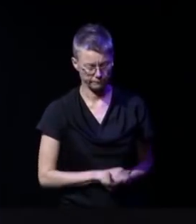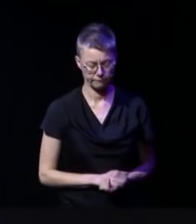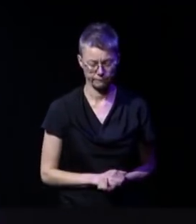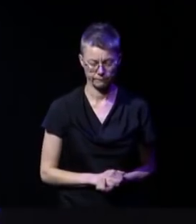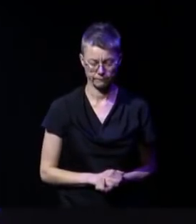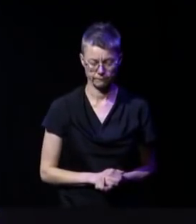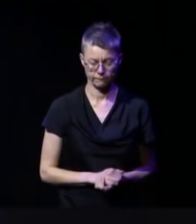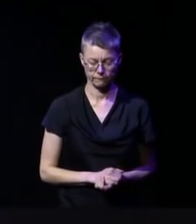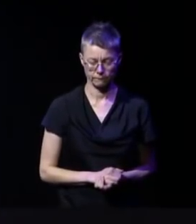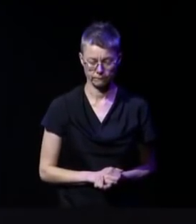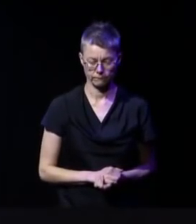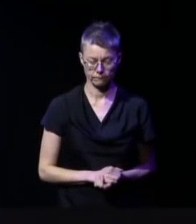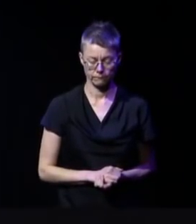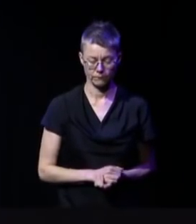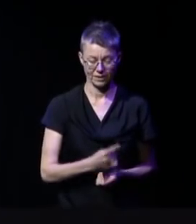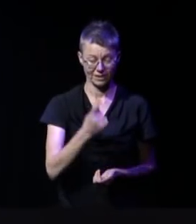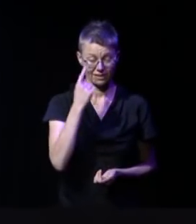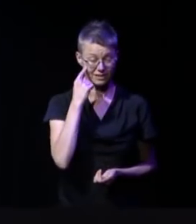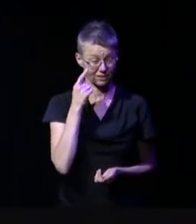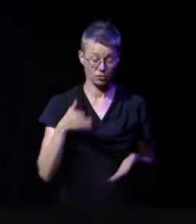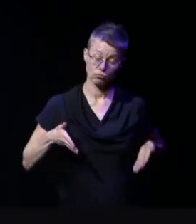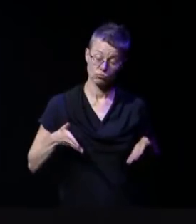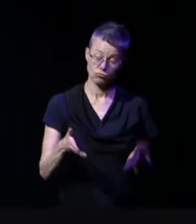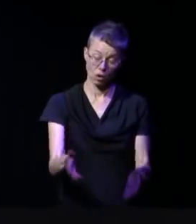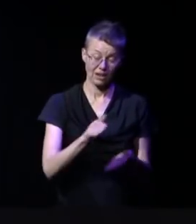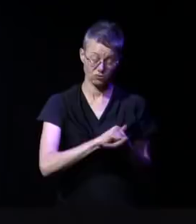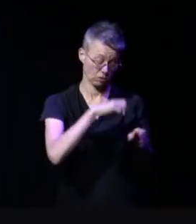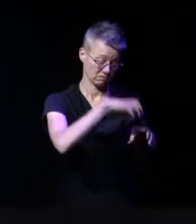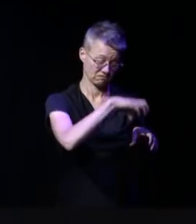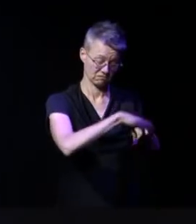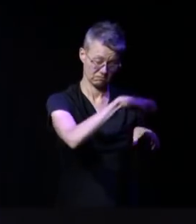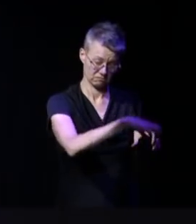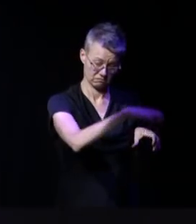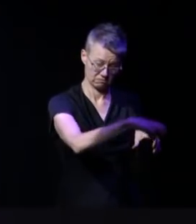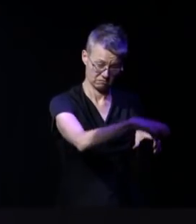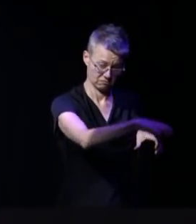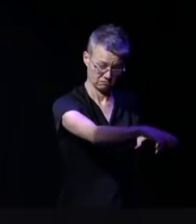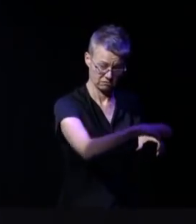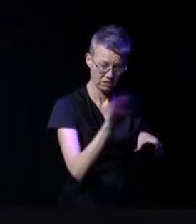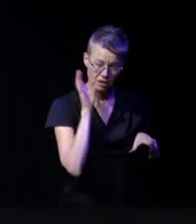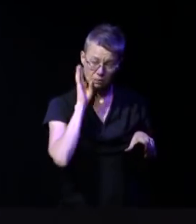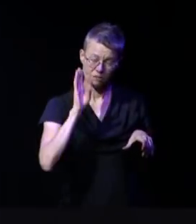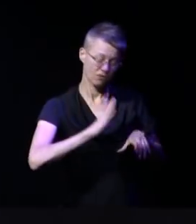than the endless stretches of strip malls along our roads where verdant earth used to stand ready to feed us;